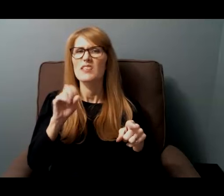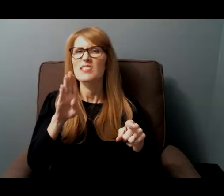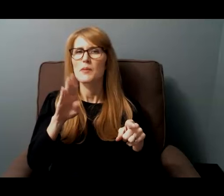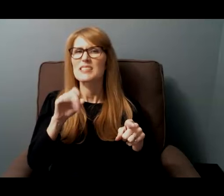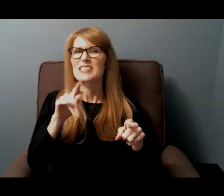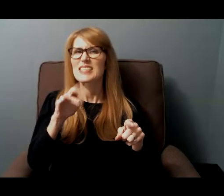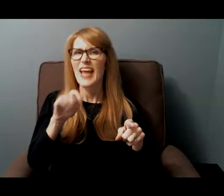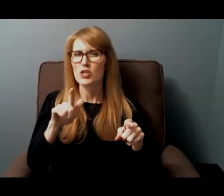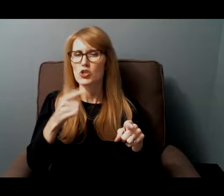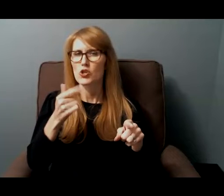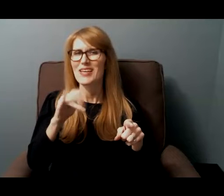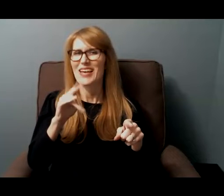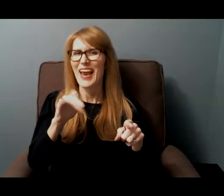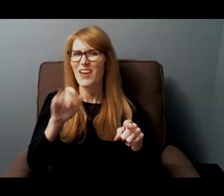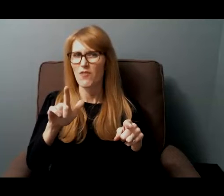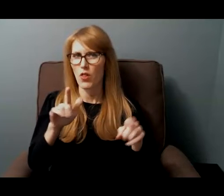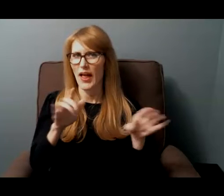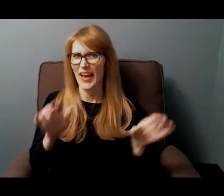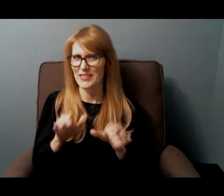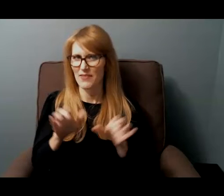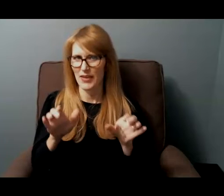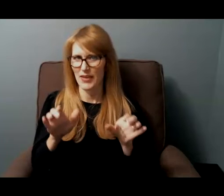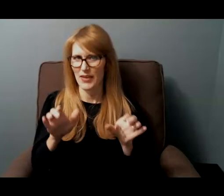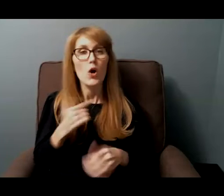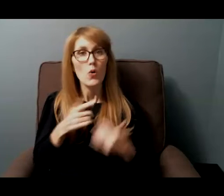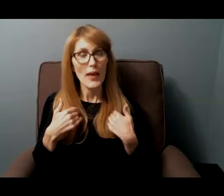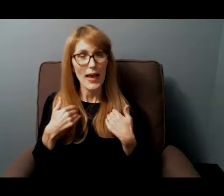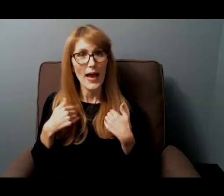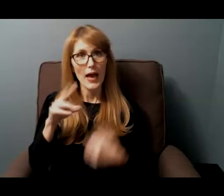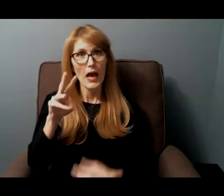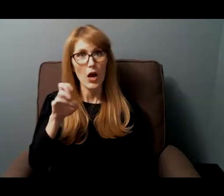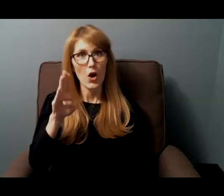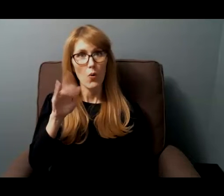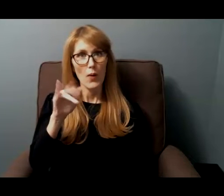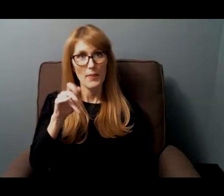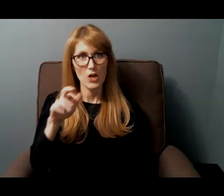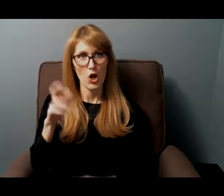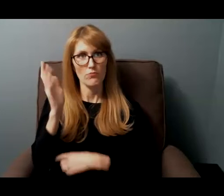this year is a webinar that's about NESE and SSDI, essentially what the effect of